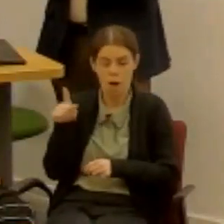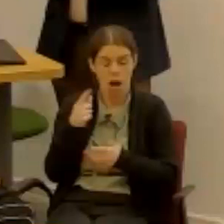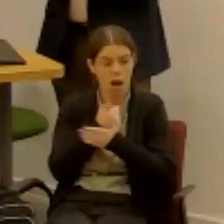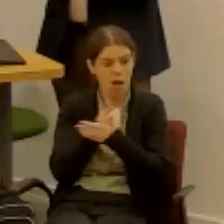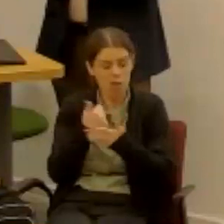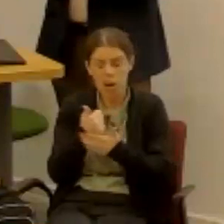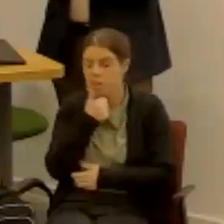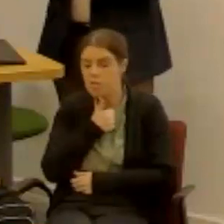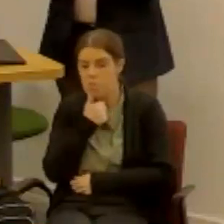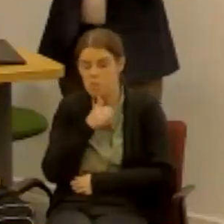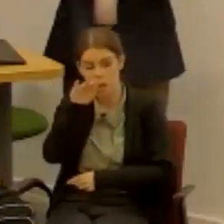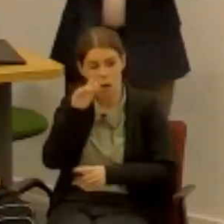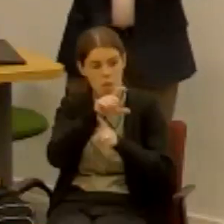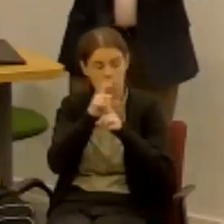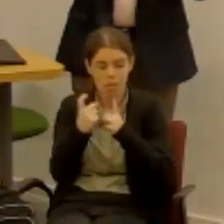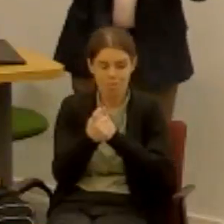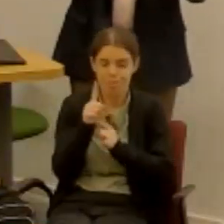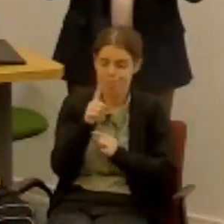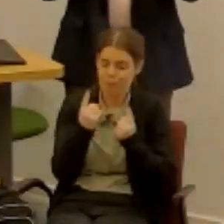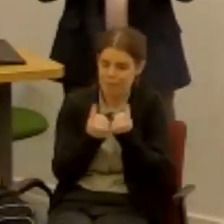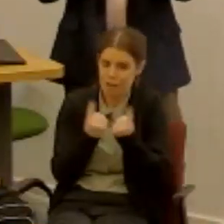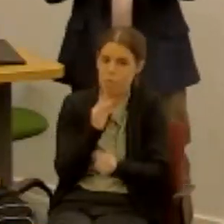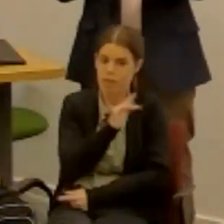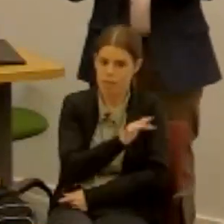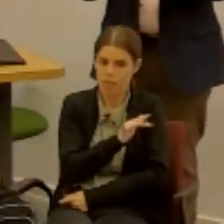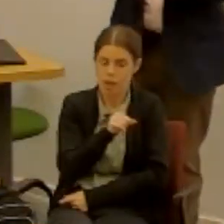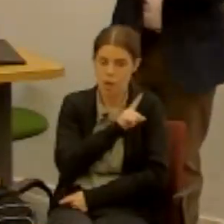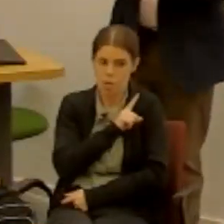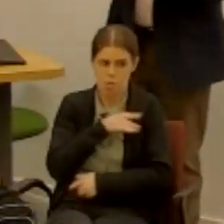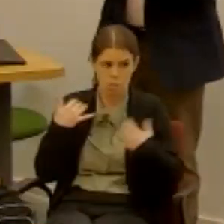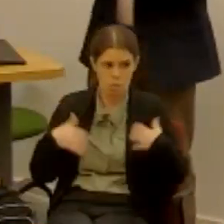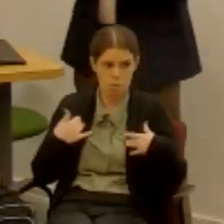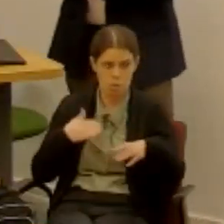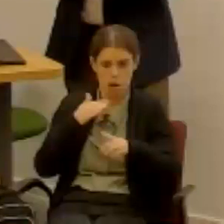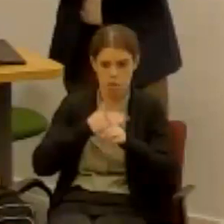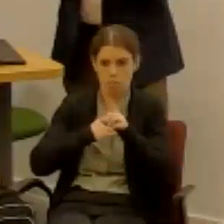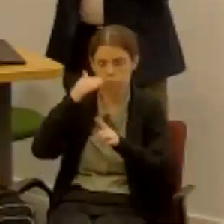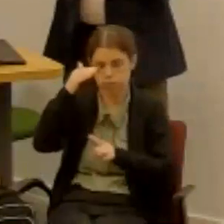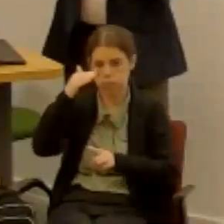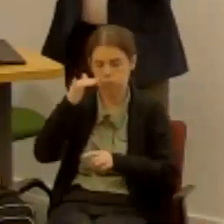So, there's something there that's a really quite a dramatic increase in in risk now told